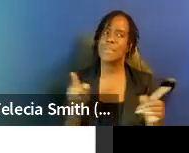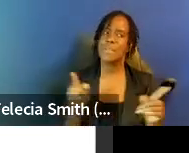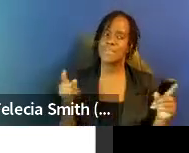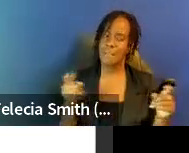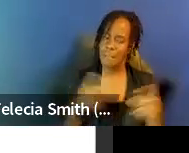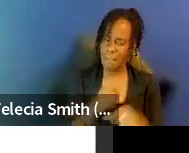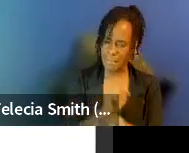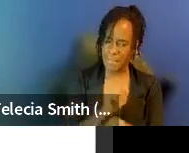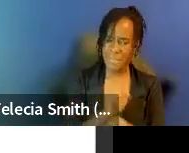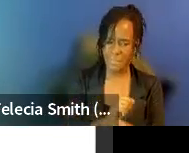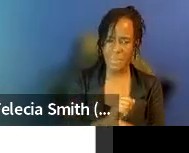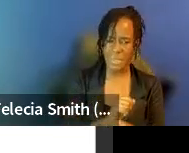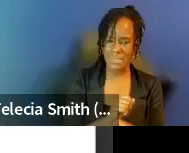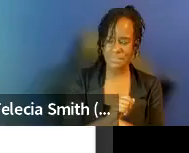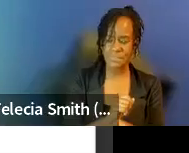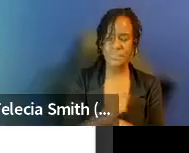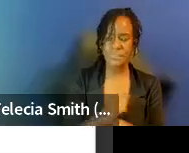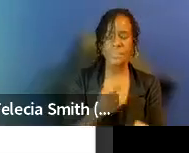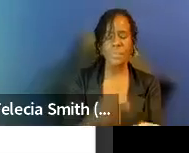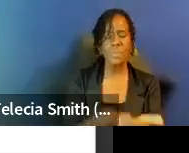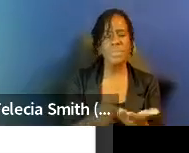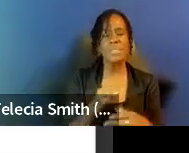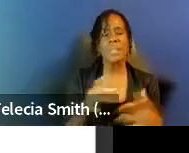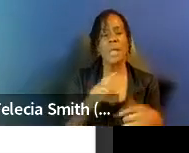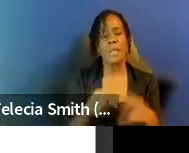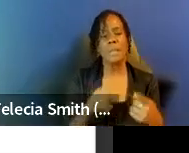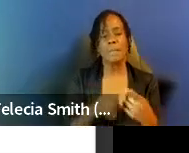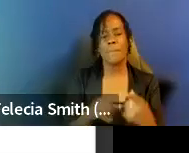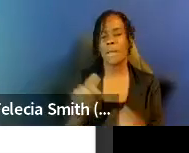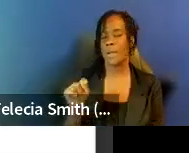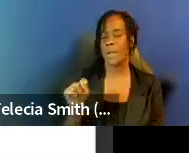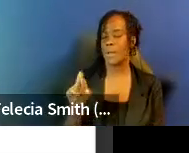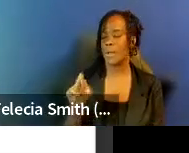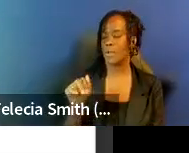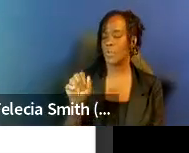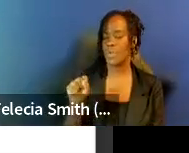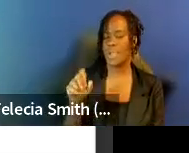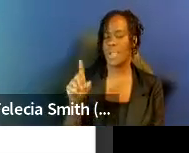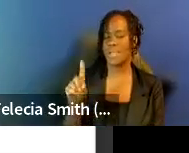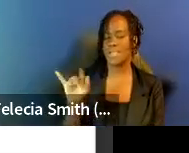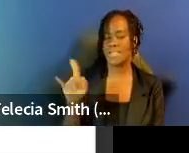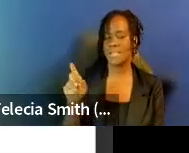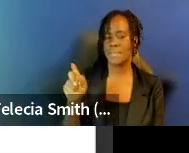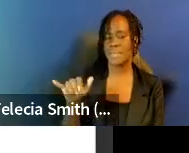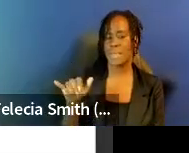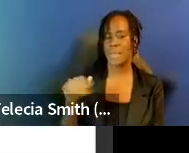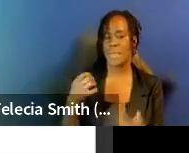and last slide, please. Here I'm really leaving you with